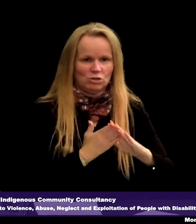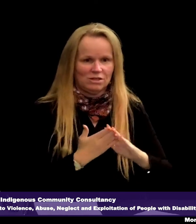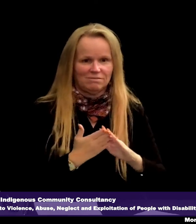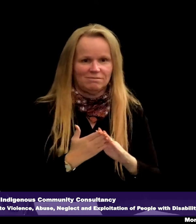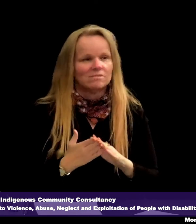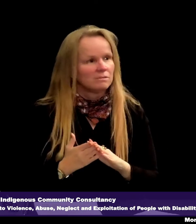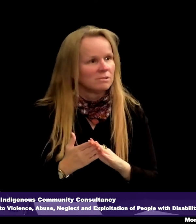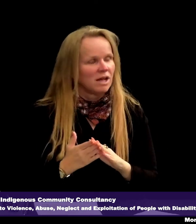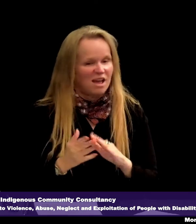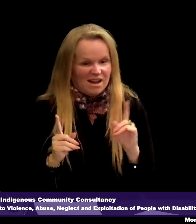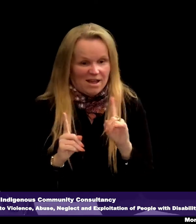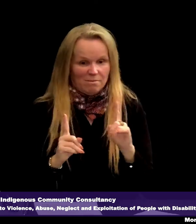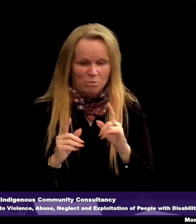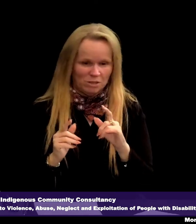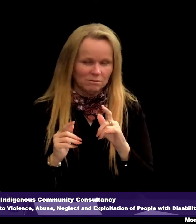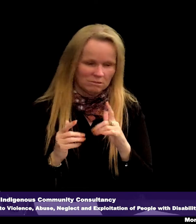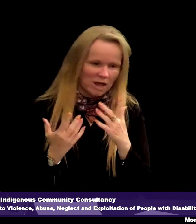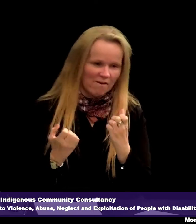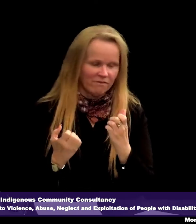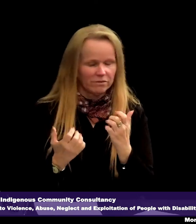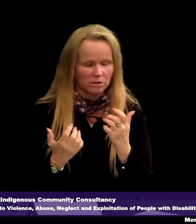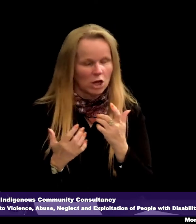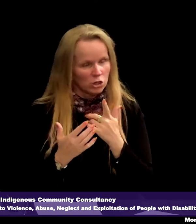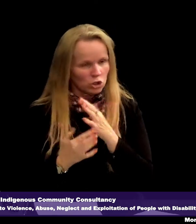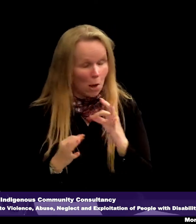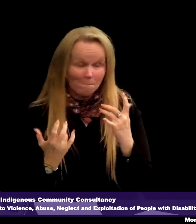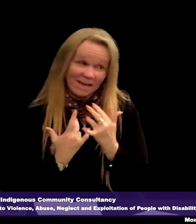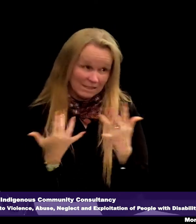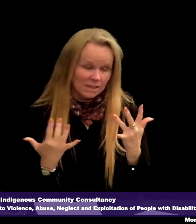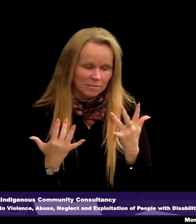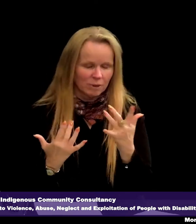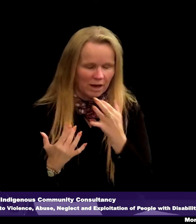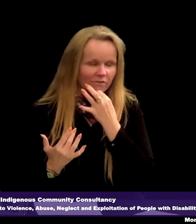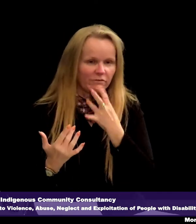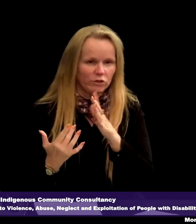others in community. And, currently - I don't have many.